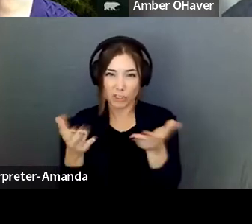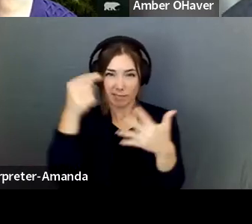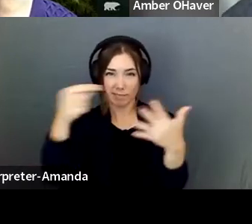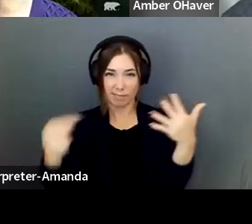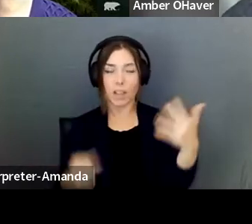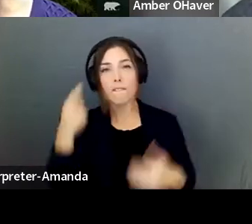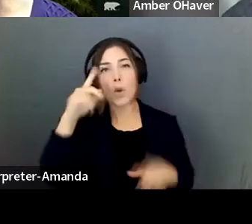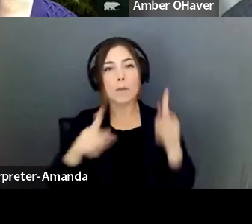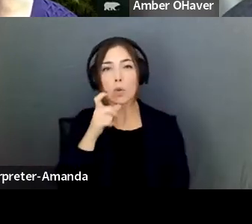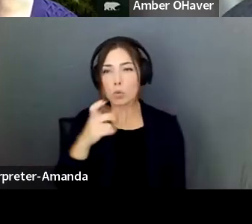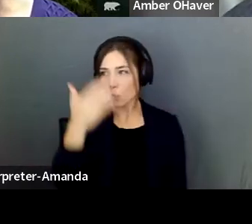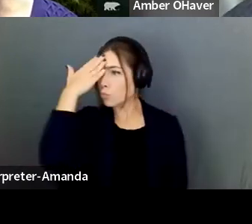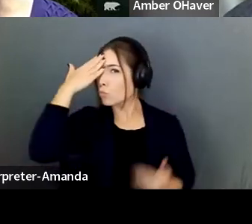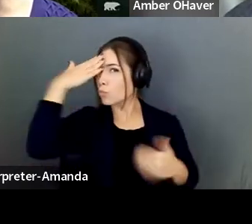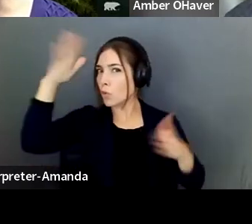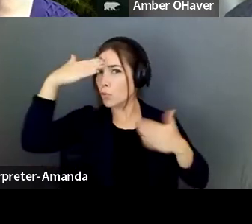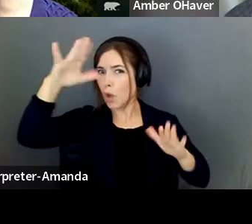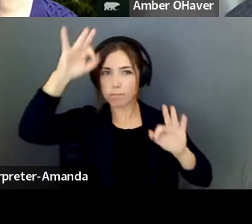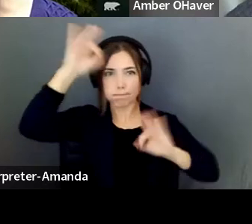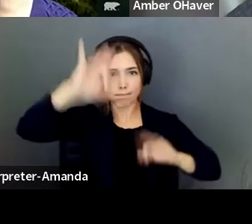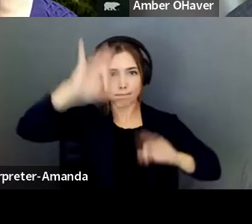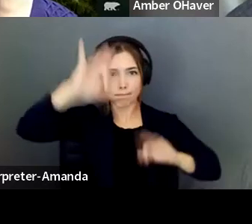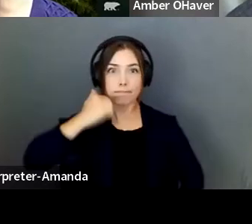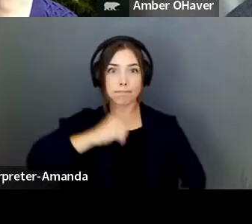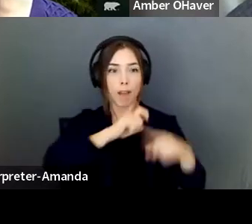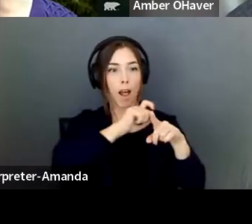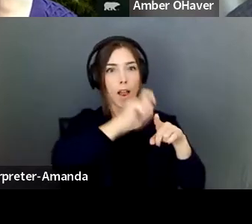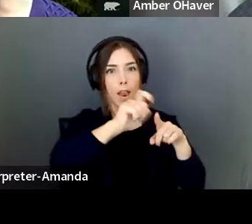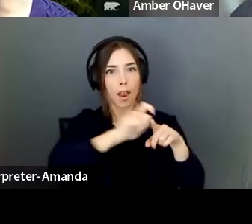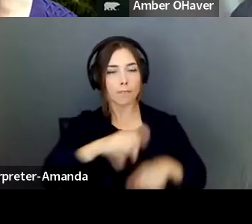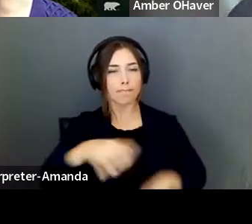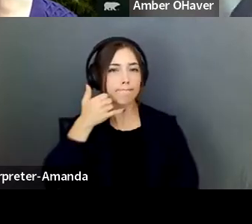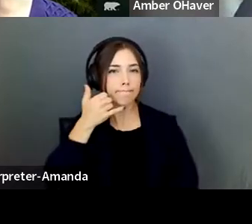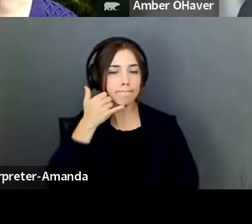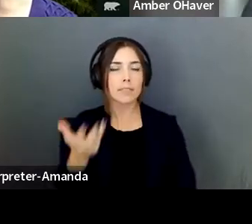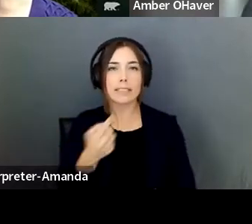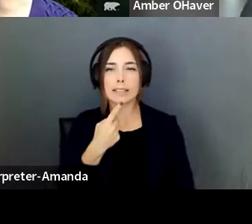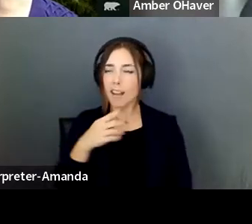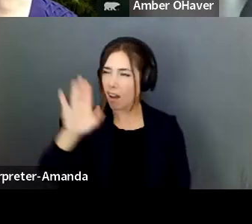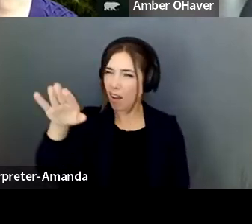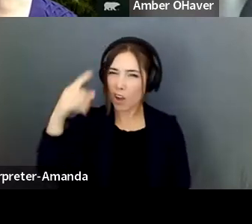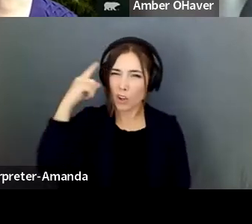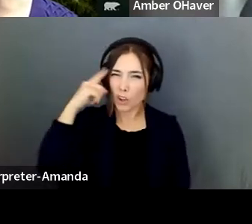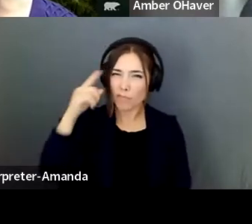get calls everyday again people I heard about this transition program or what is independent living?